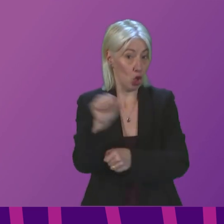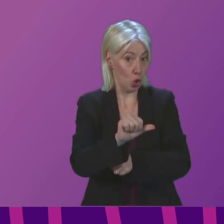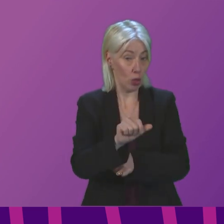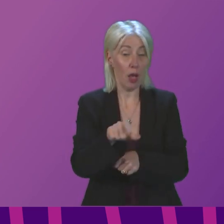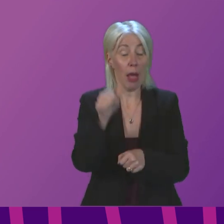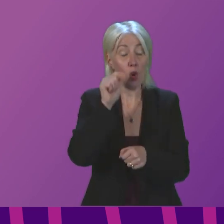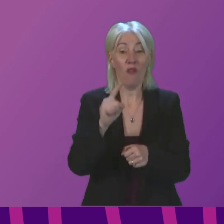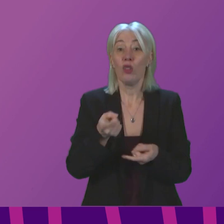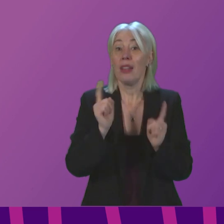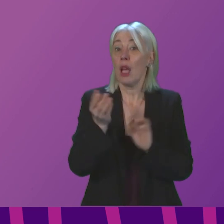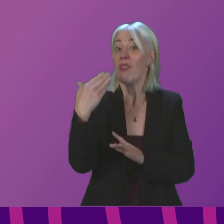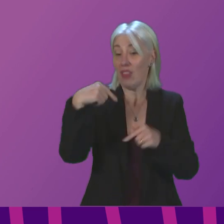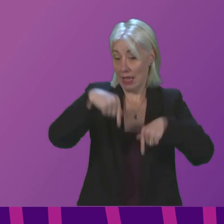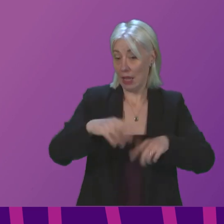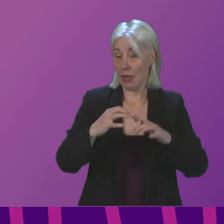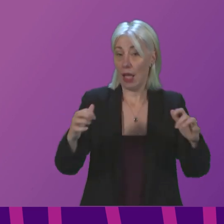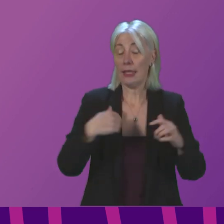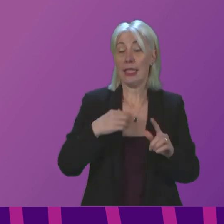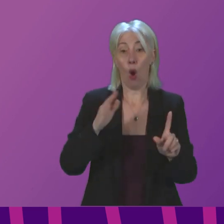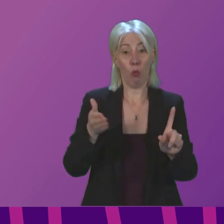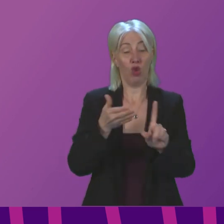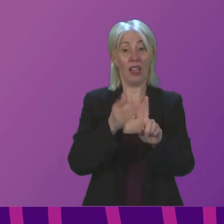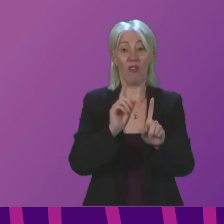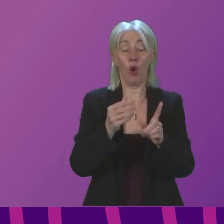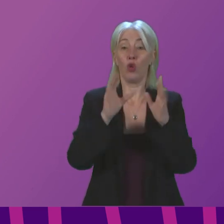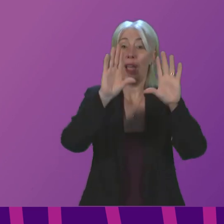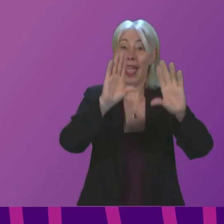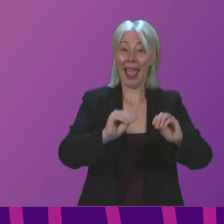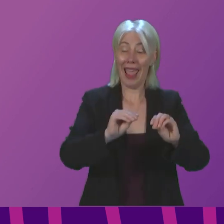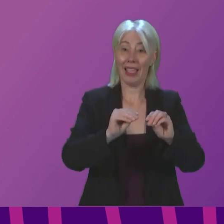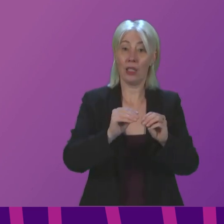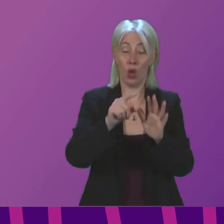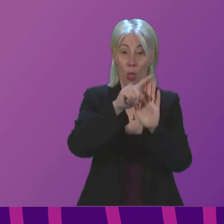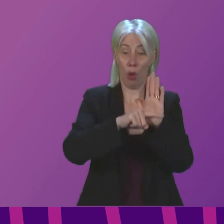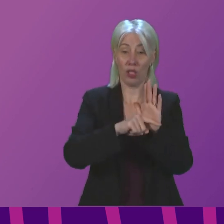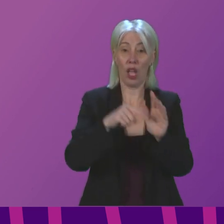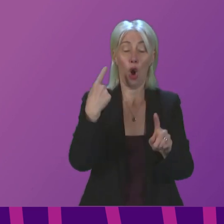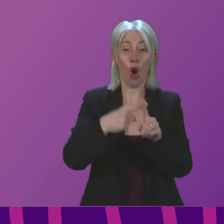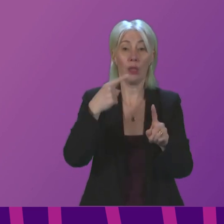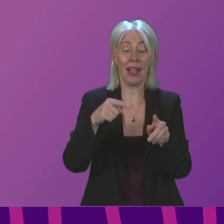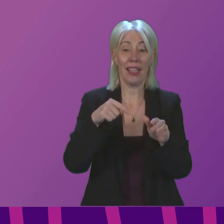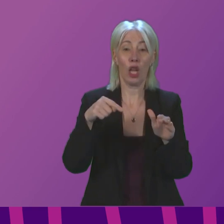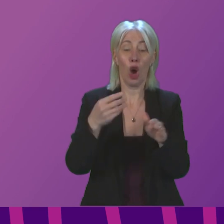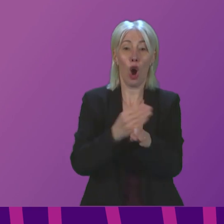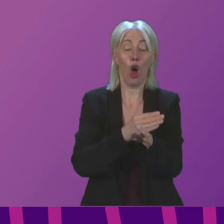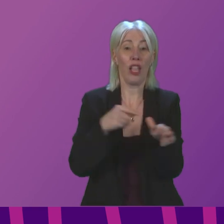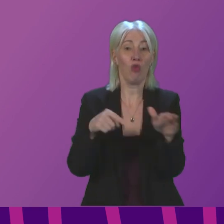“Our objective remains to end the policy of automatic early release completely as soon